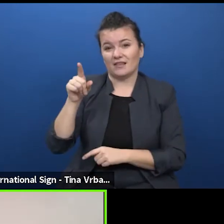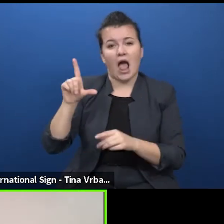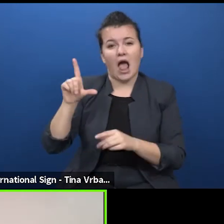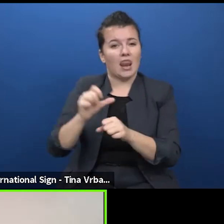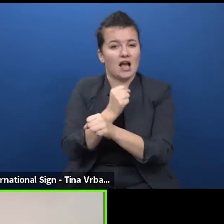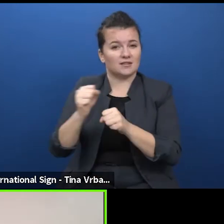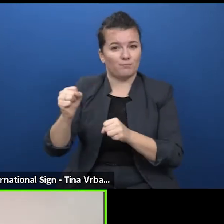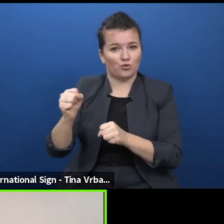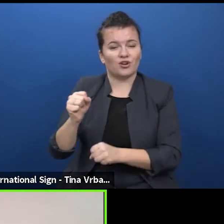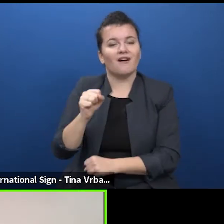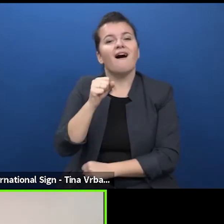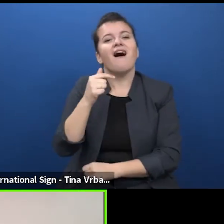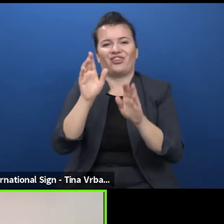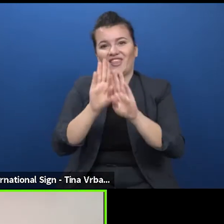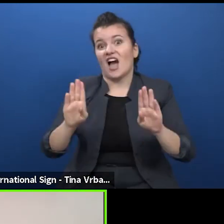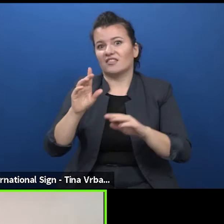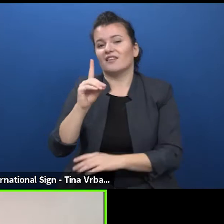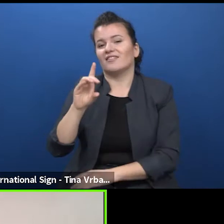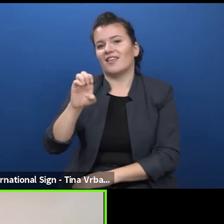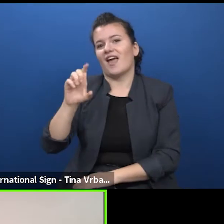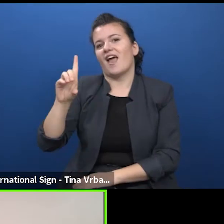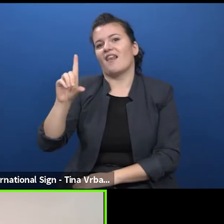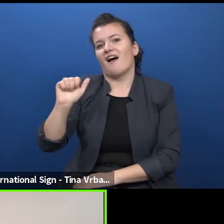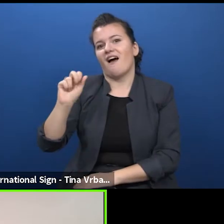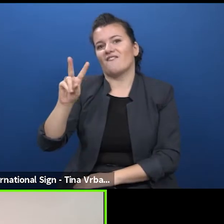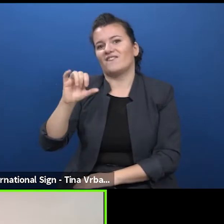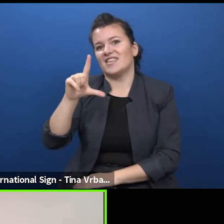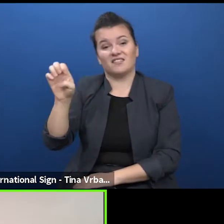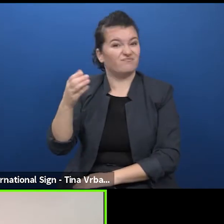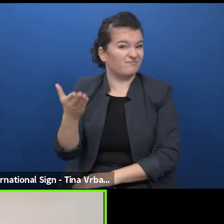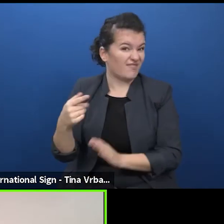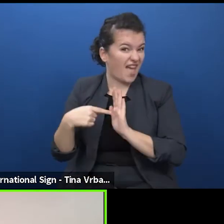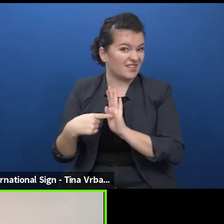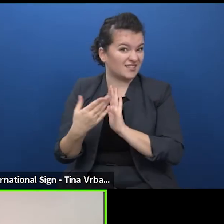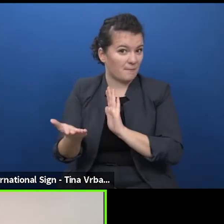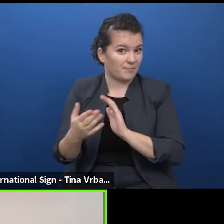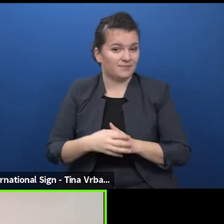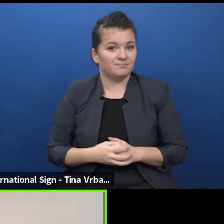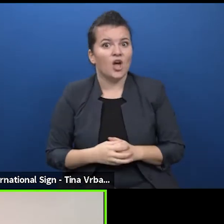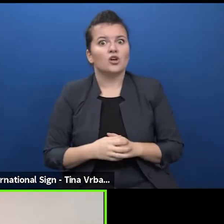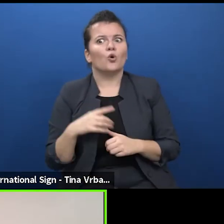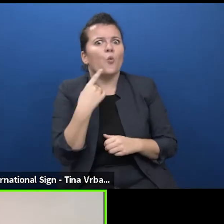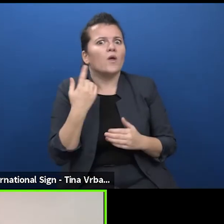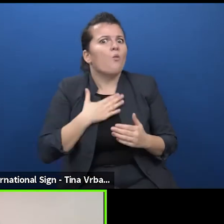we want to show the direct and undeniable effects of the pandemic on our sector and because